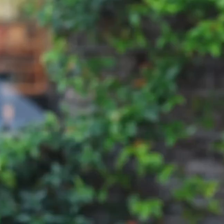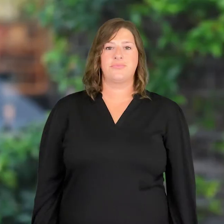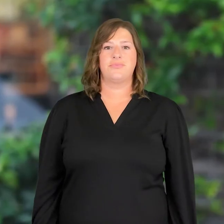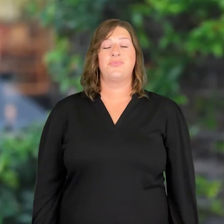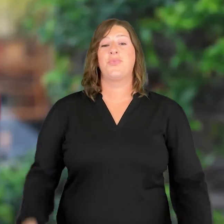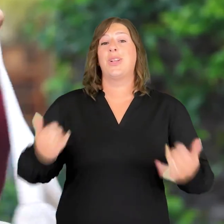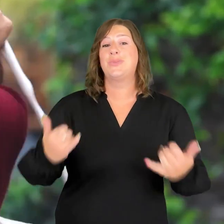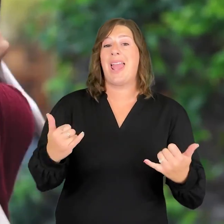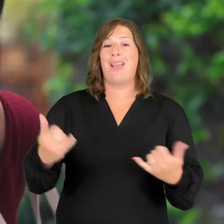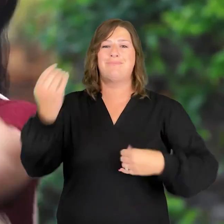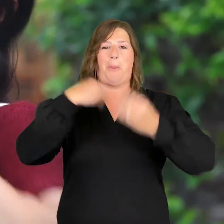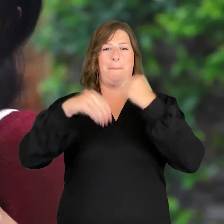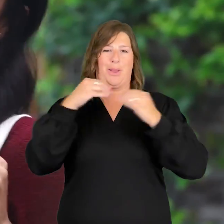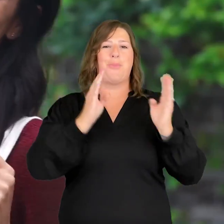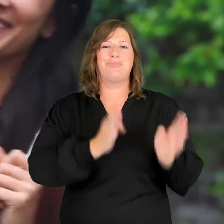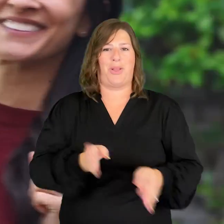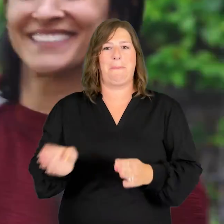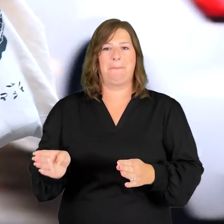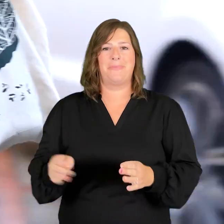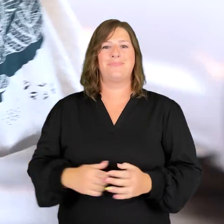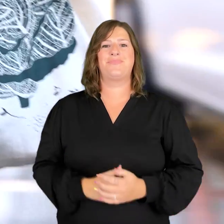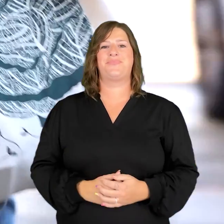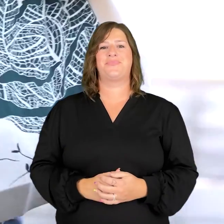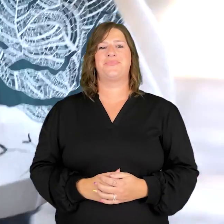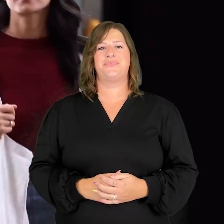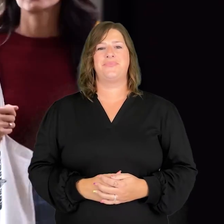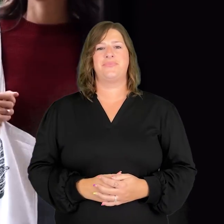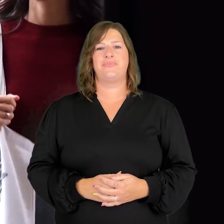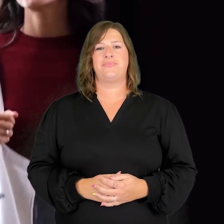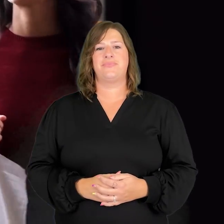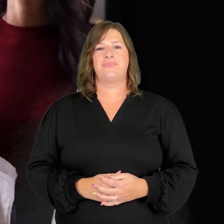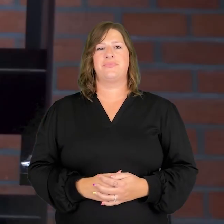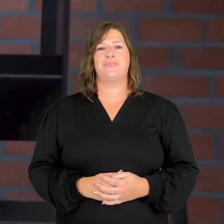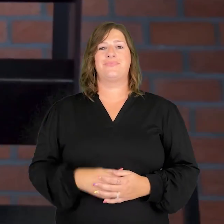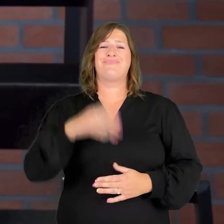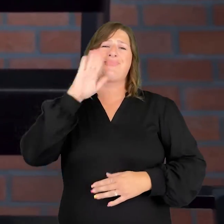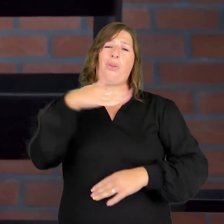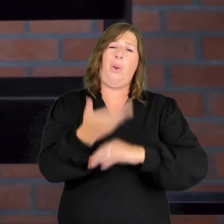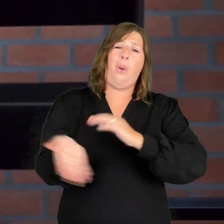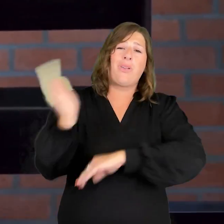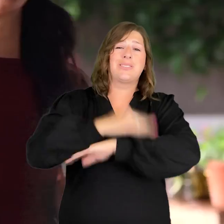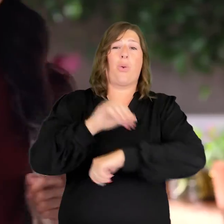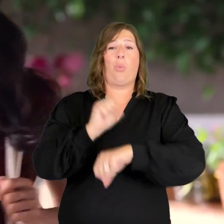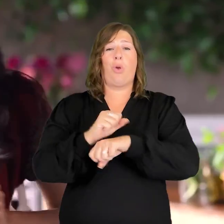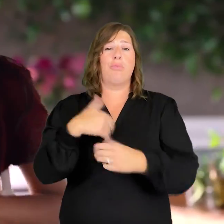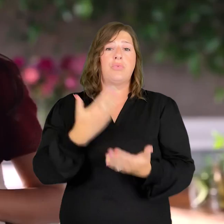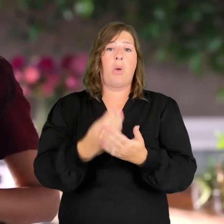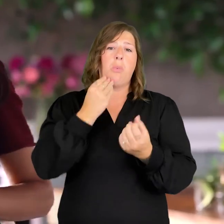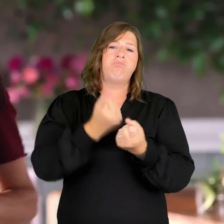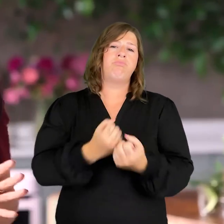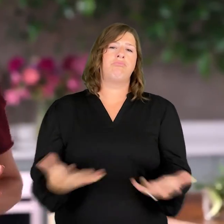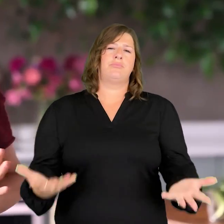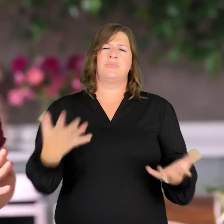Today we're going to do some meal prep. After a long day, I don't always want to spend a lot of time